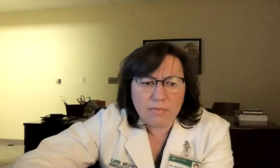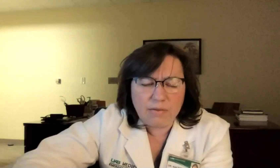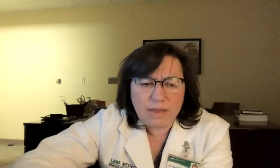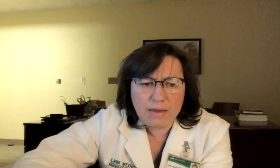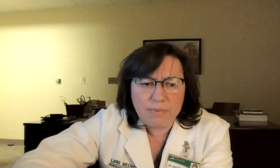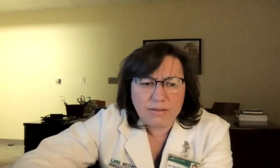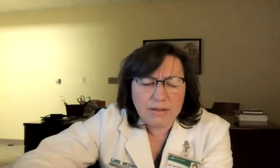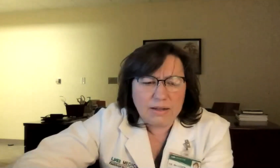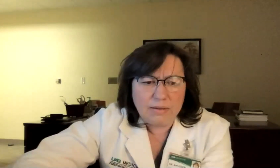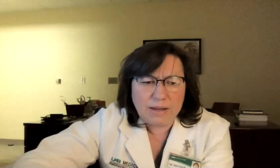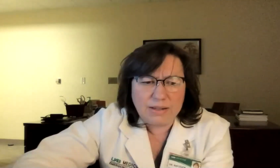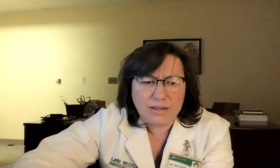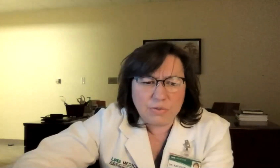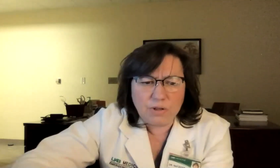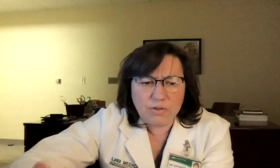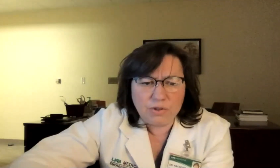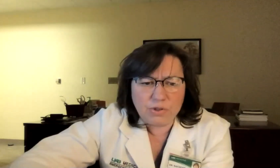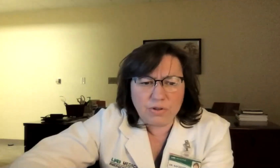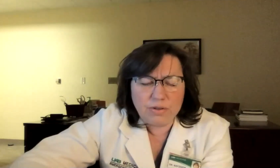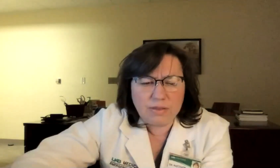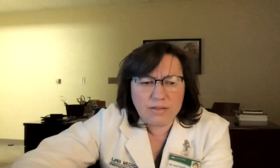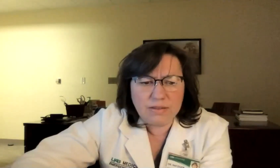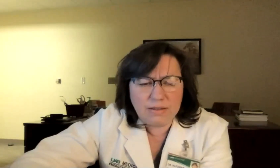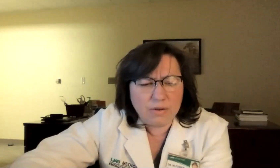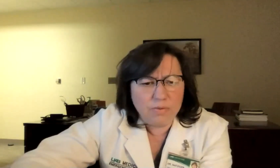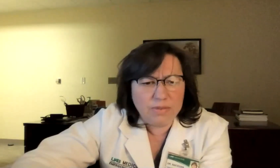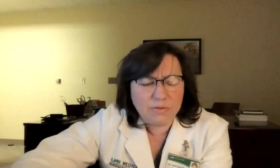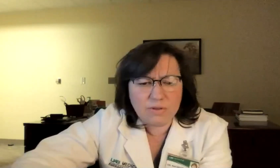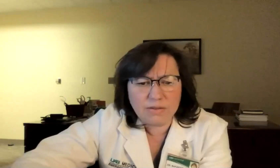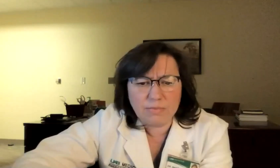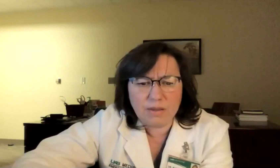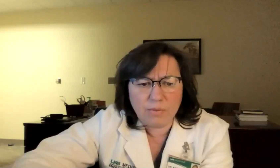of that but um i just wanted to assure you that these you know this was not something that we